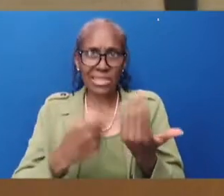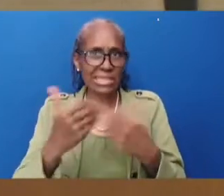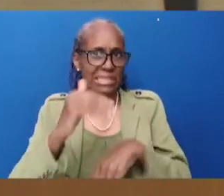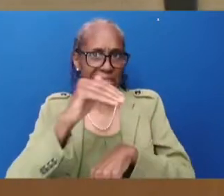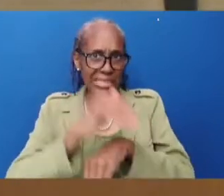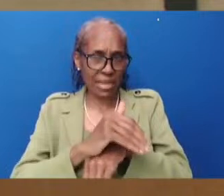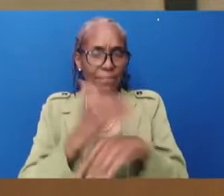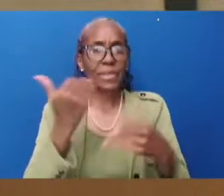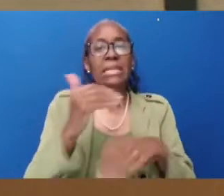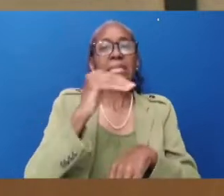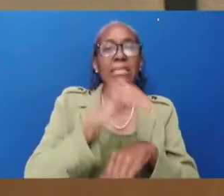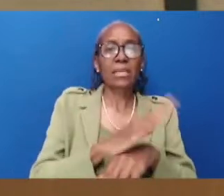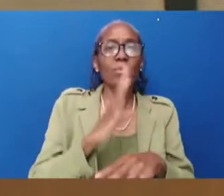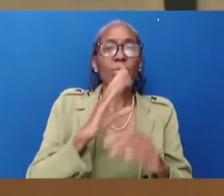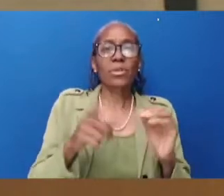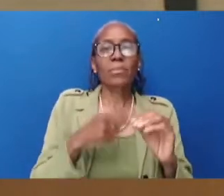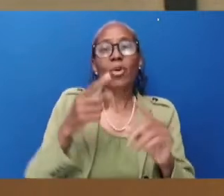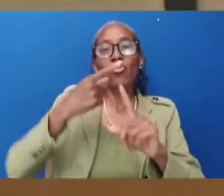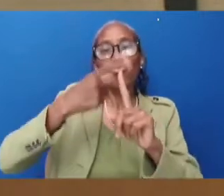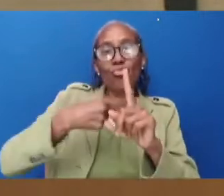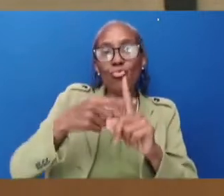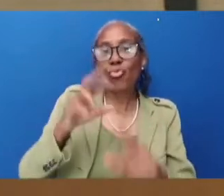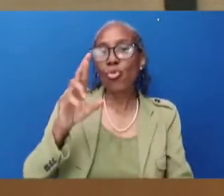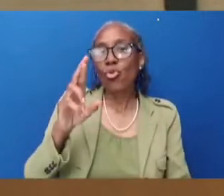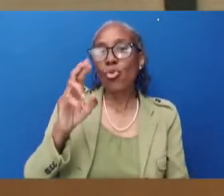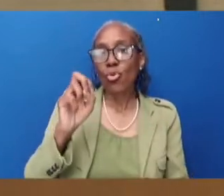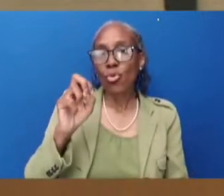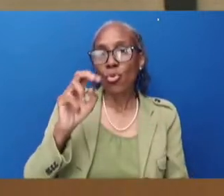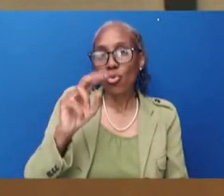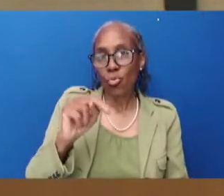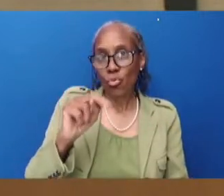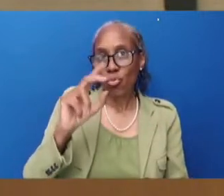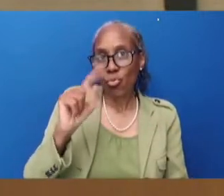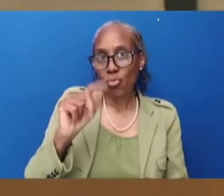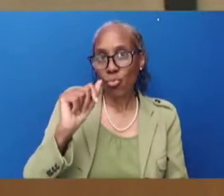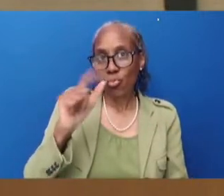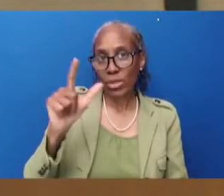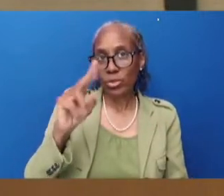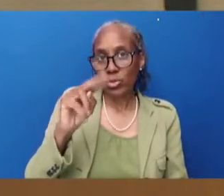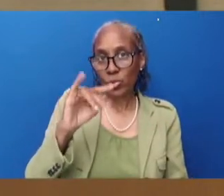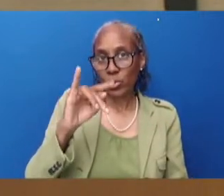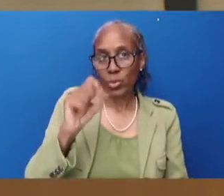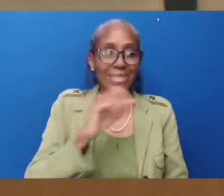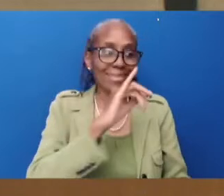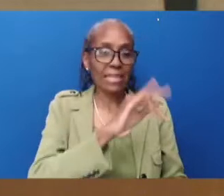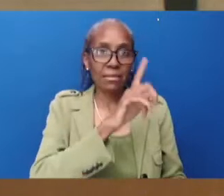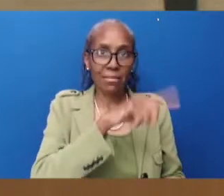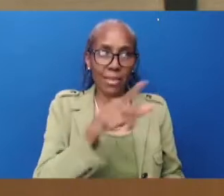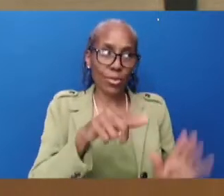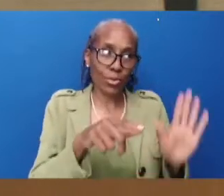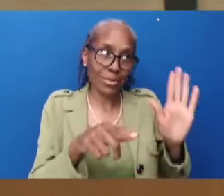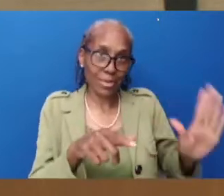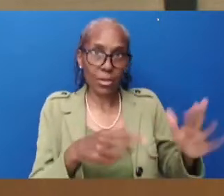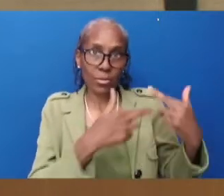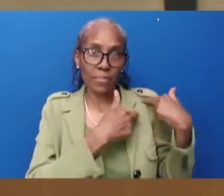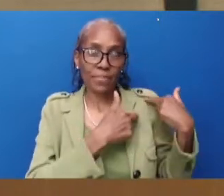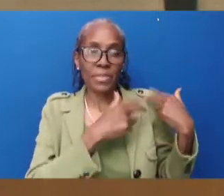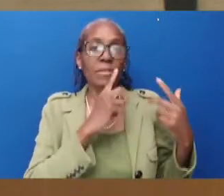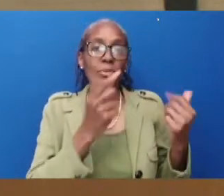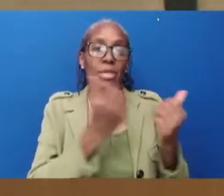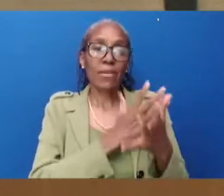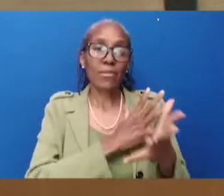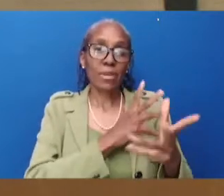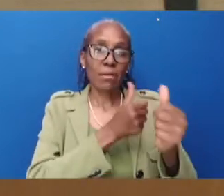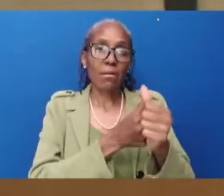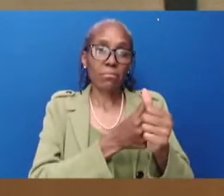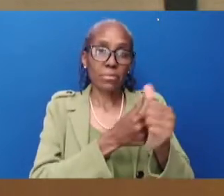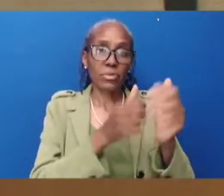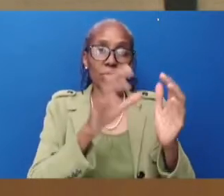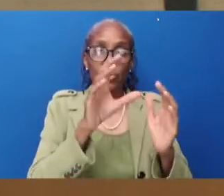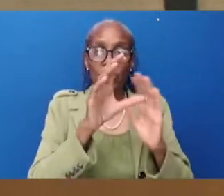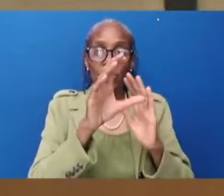IT'S NOT NINE SAME THING THAT